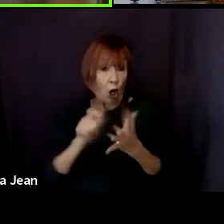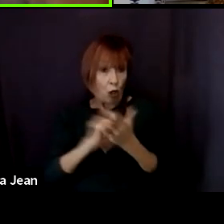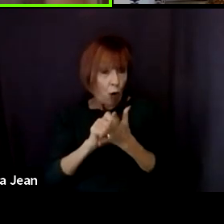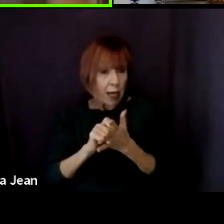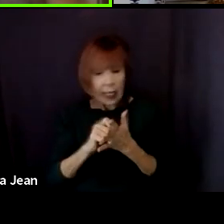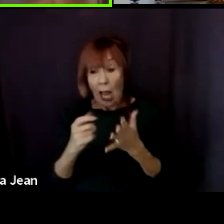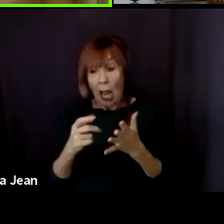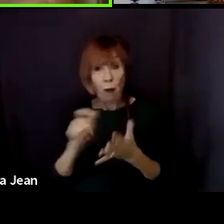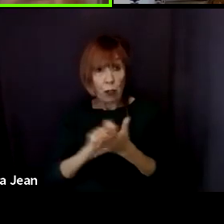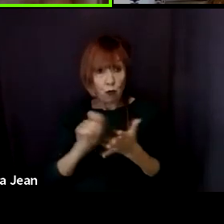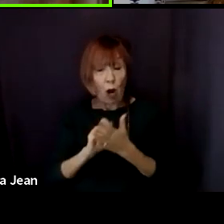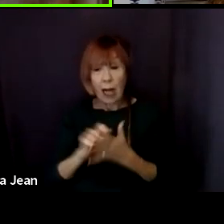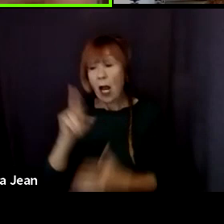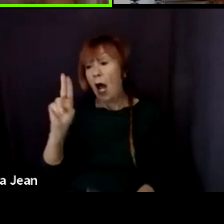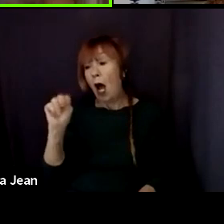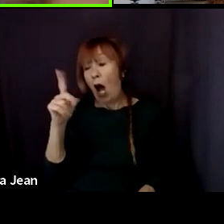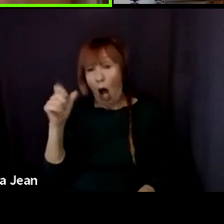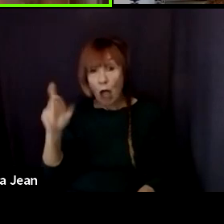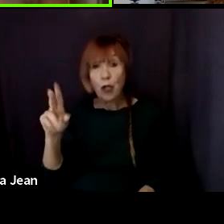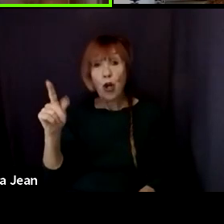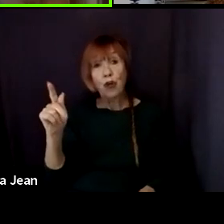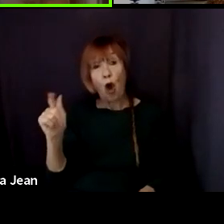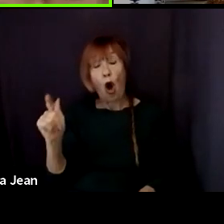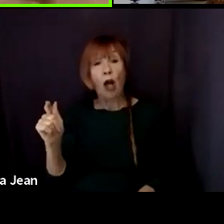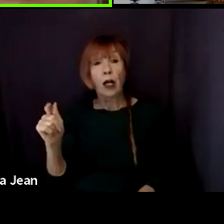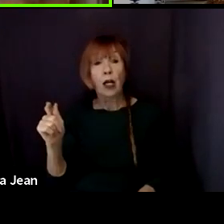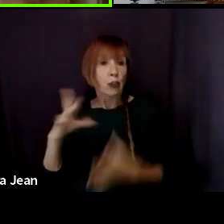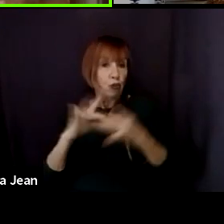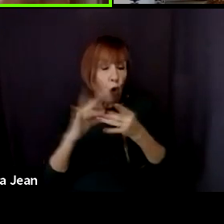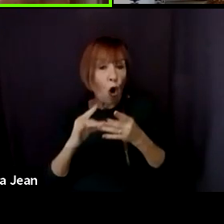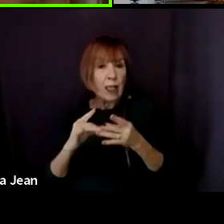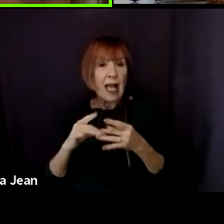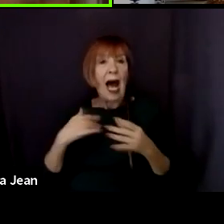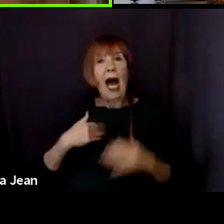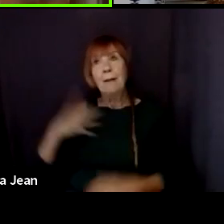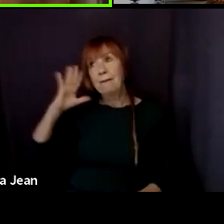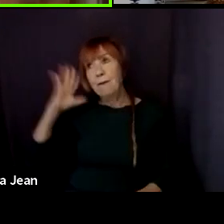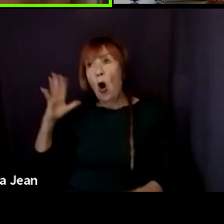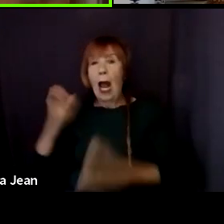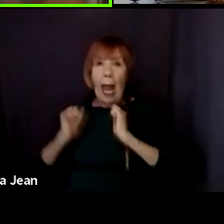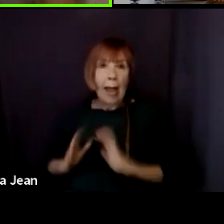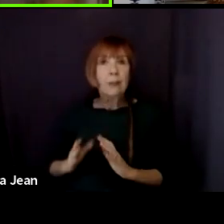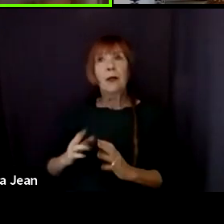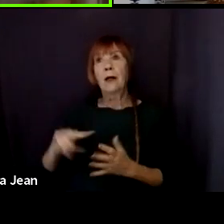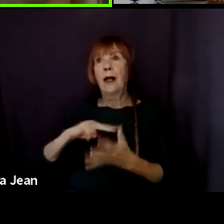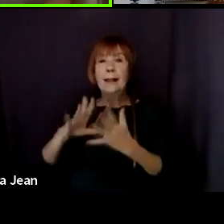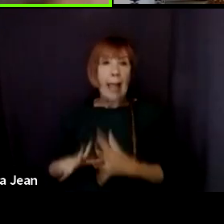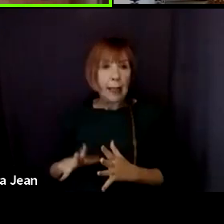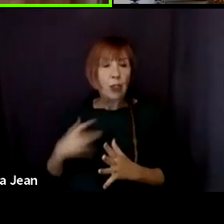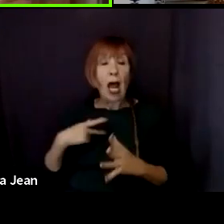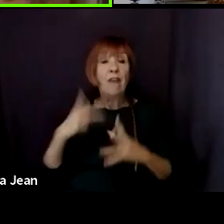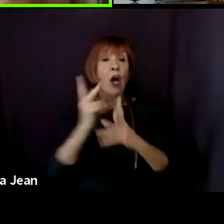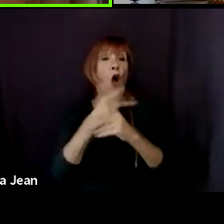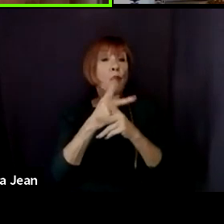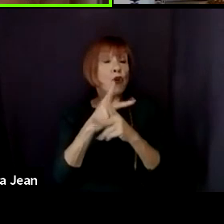And I'm a former former actor, former dancer, all that shit, I've produced over 28 projects,